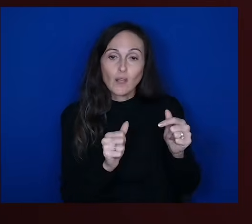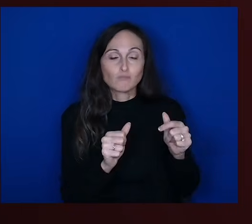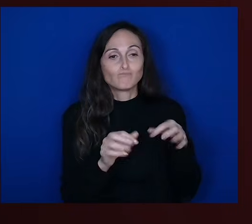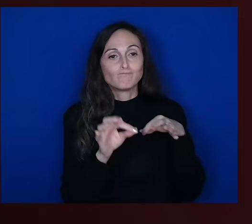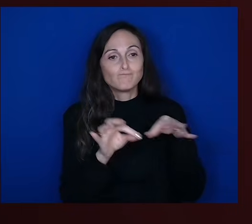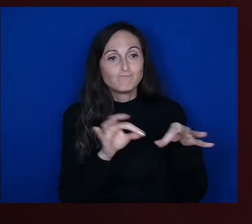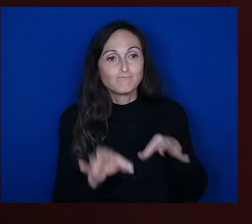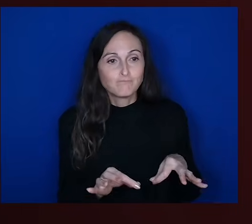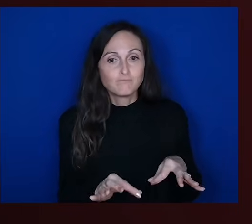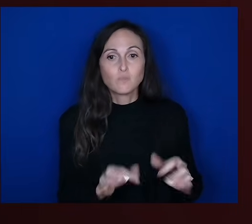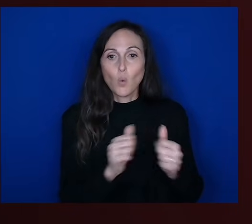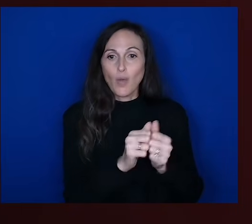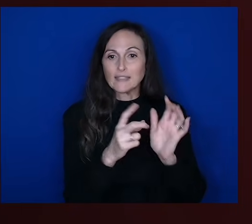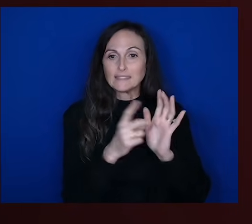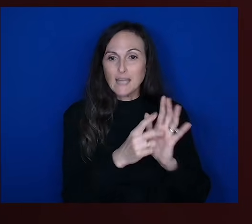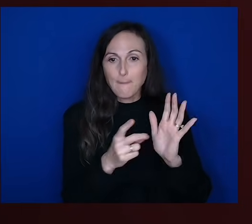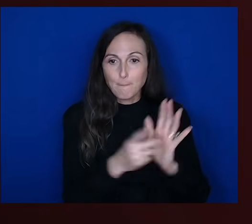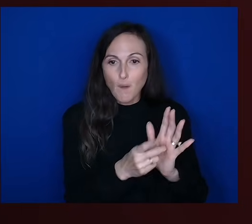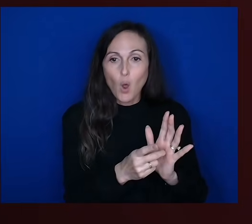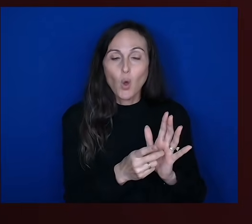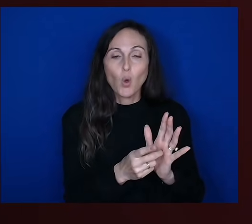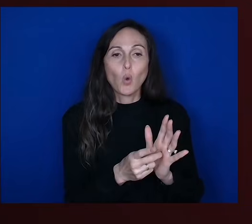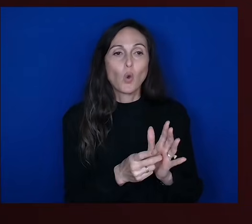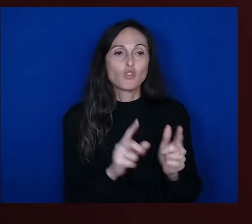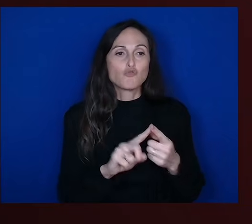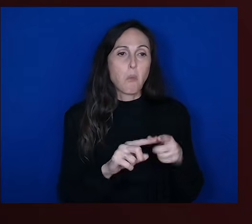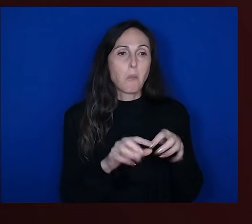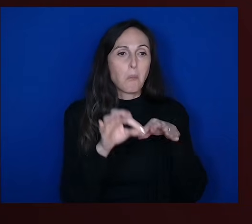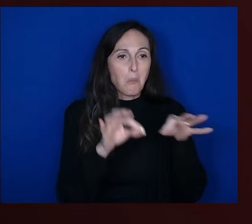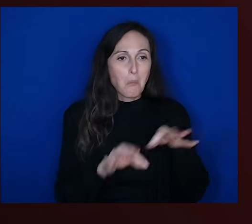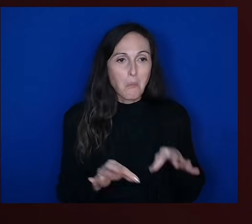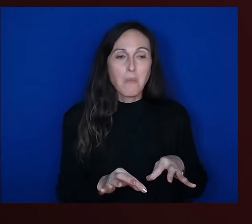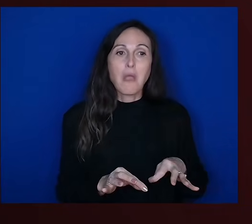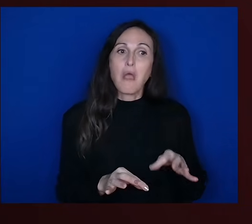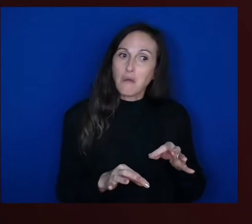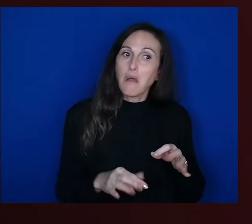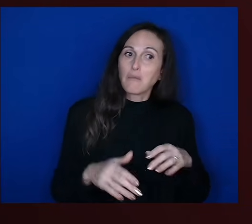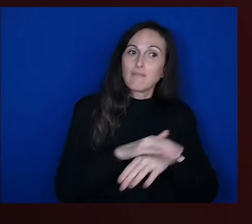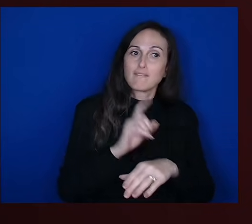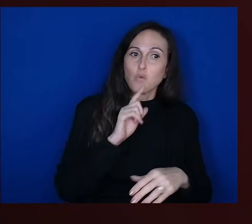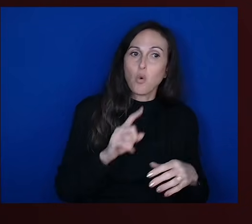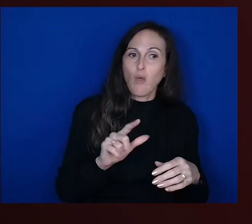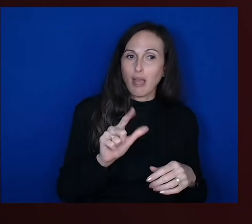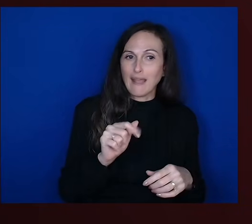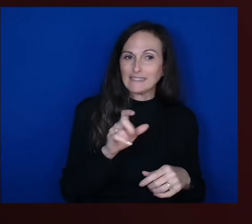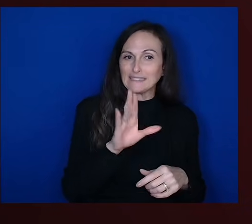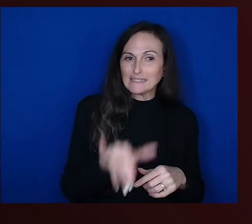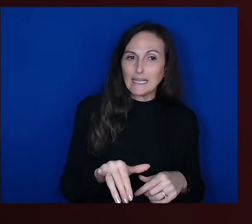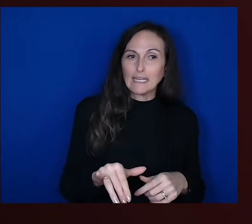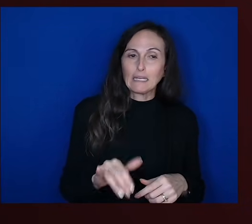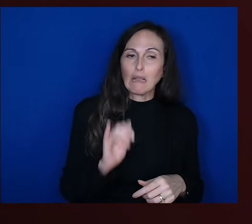and to compensate for latency and unexpected hiccups, we're going to go through the smooth recorded one,